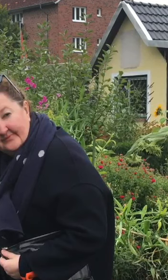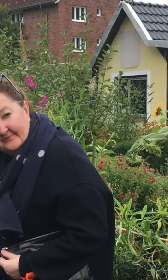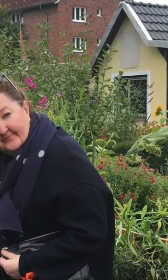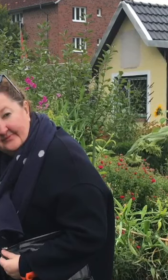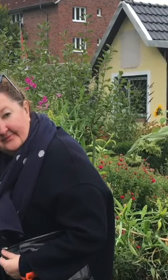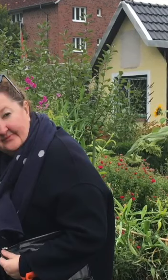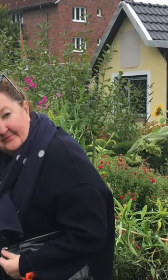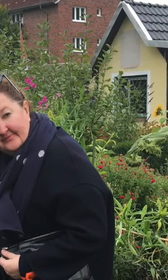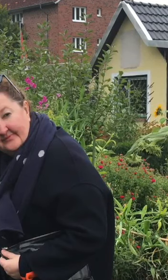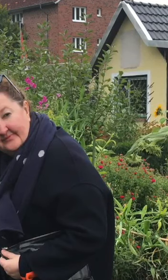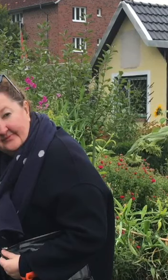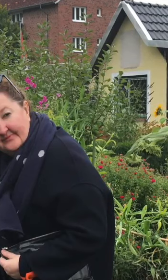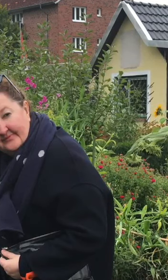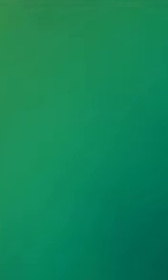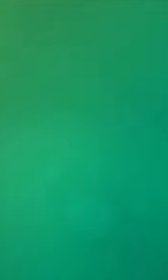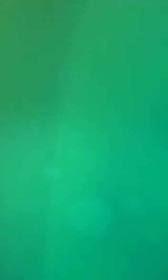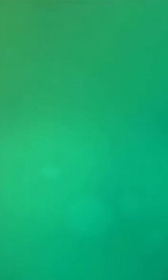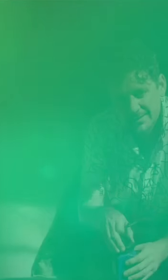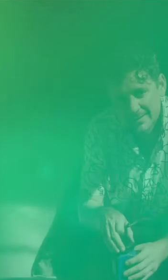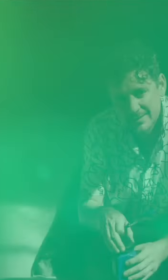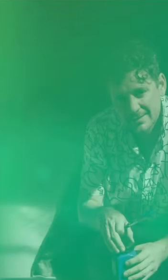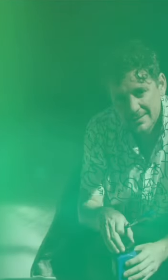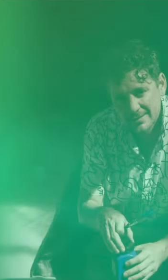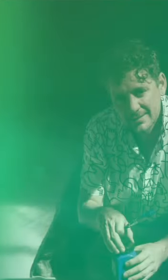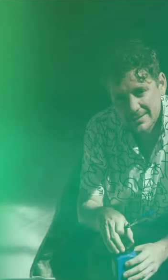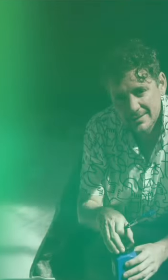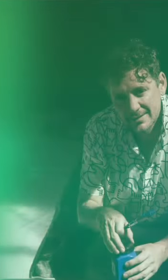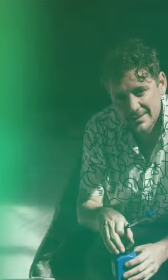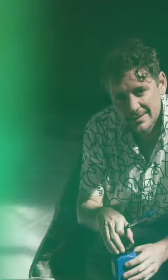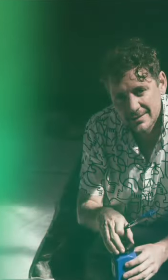and contributions to research make it a pleasure to celebrate Brook Andrew